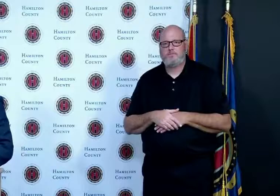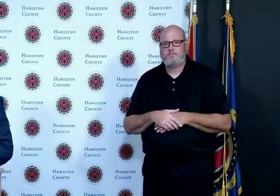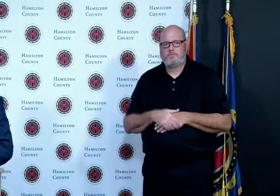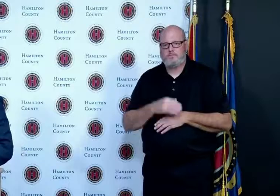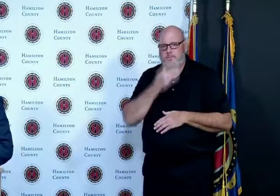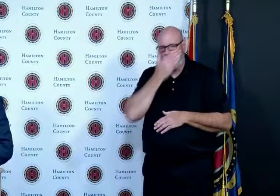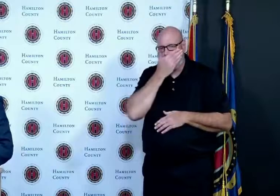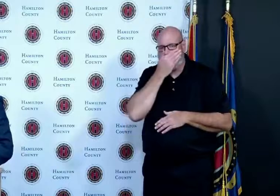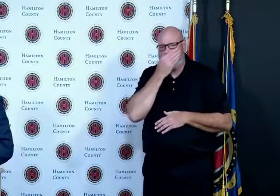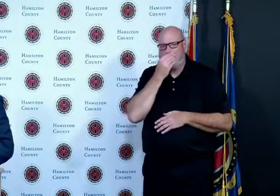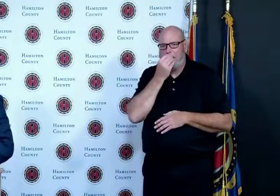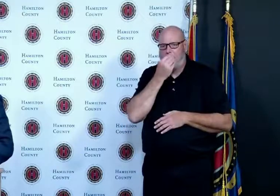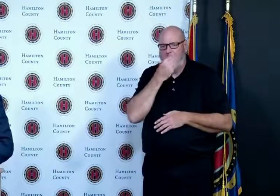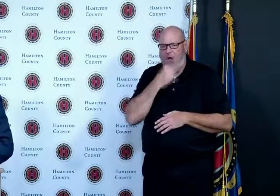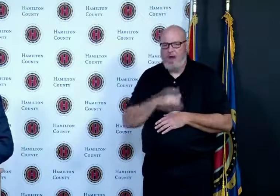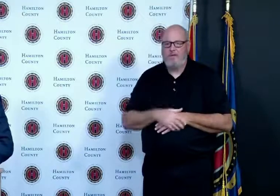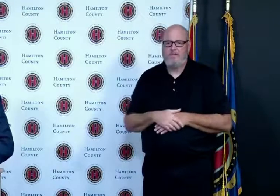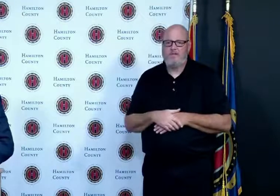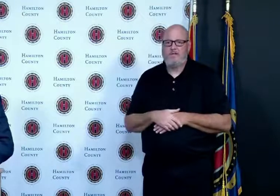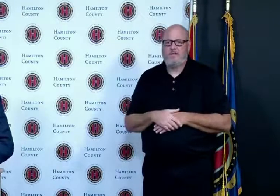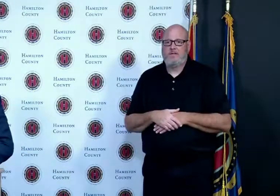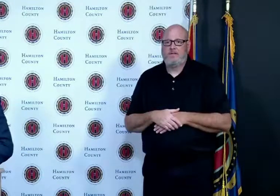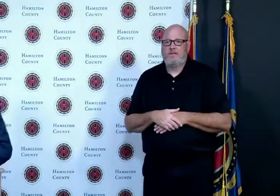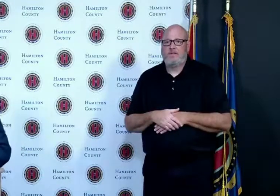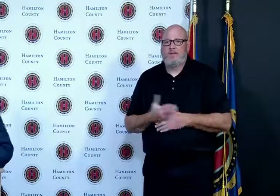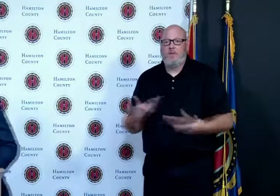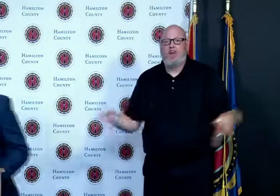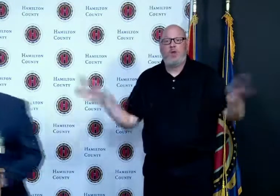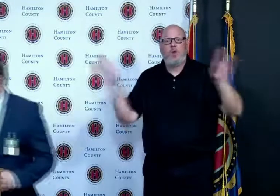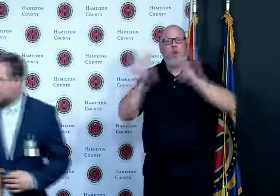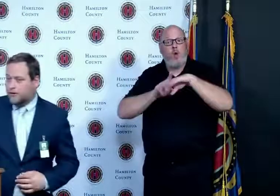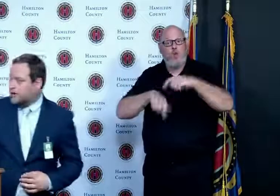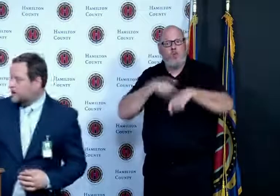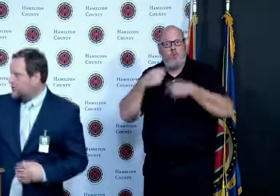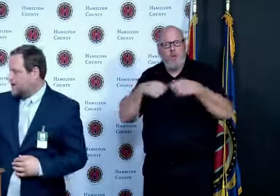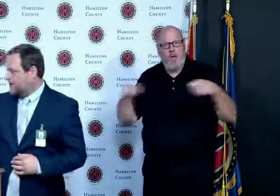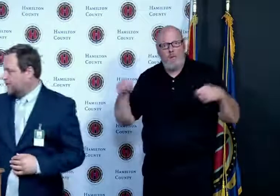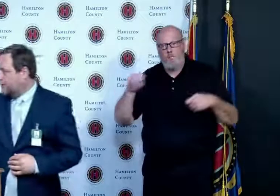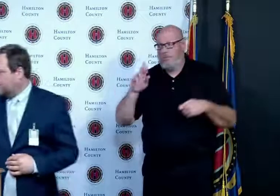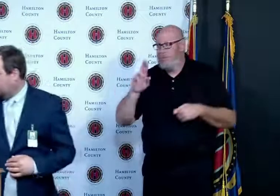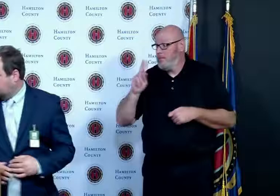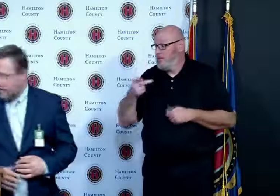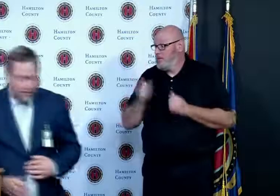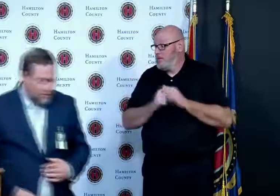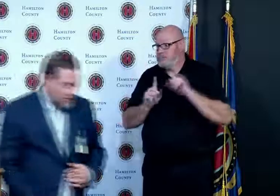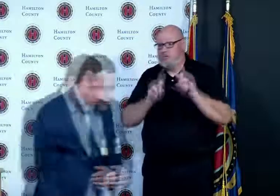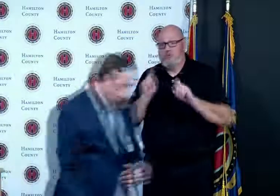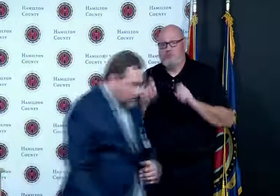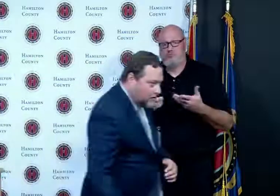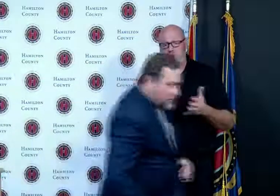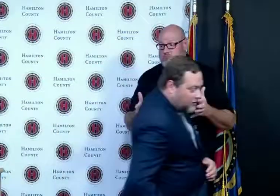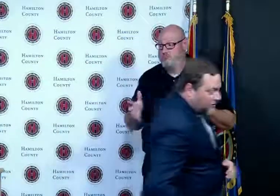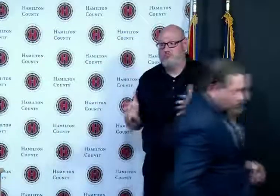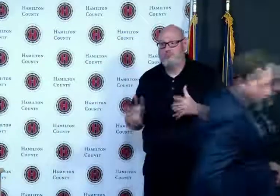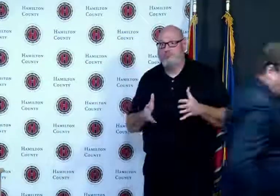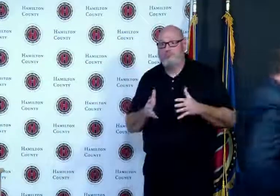that seems to conclude our questions from reporters thanks